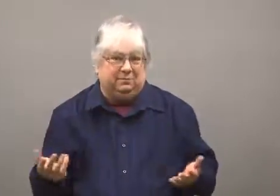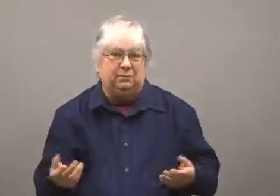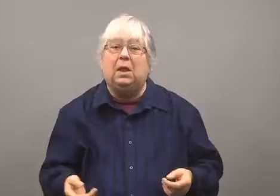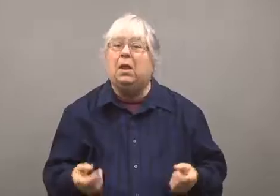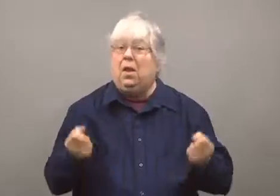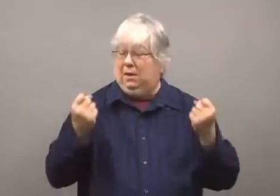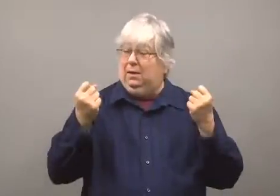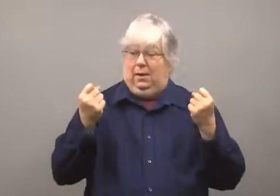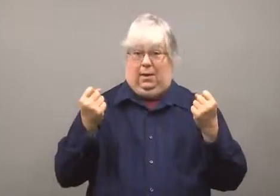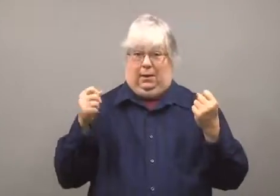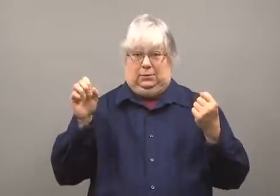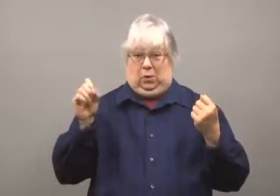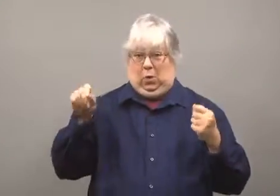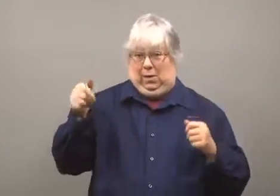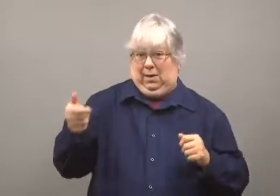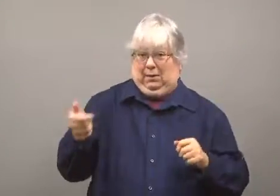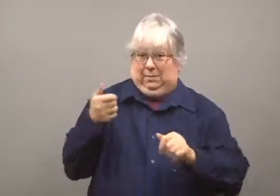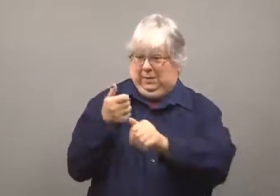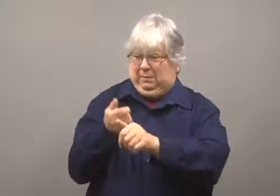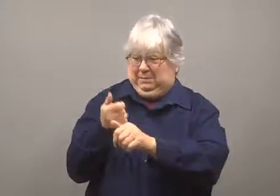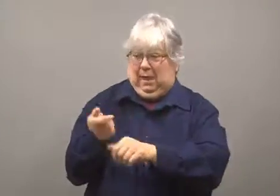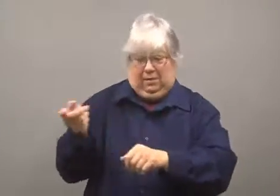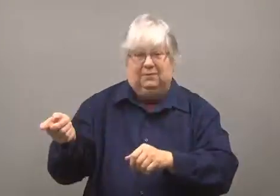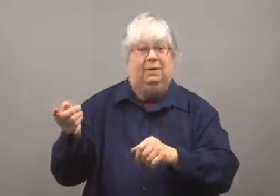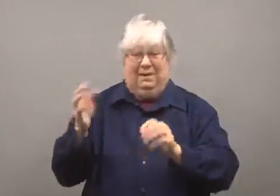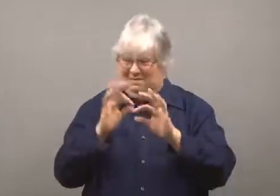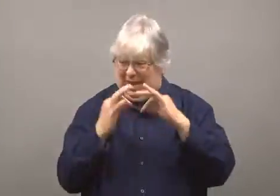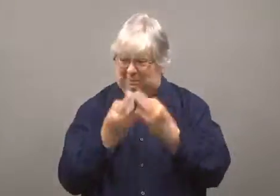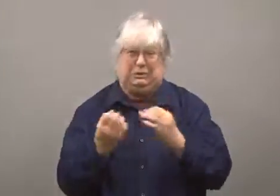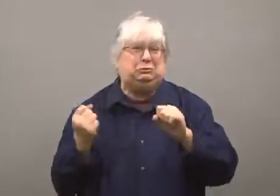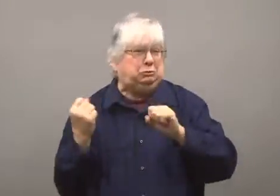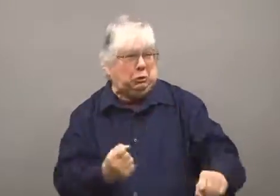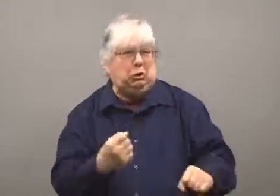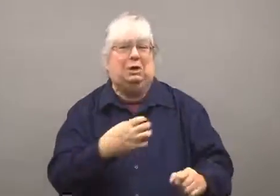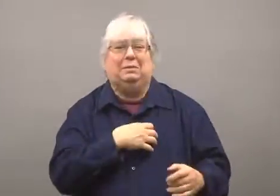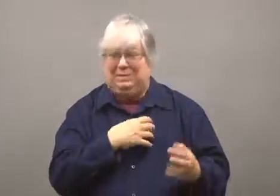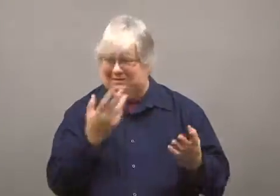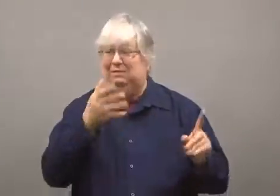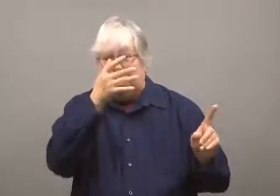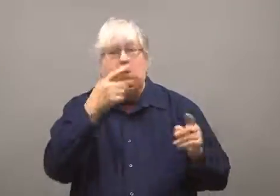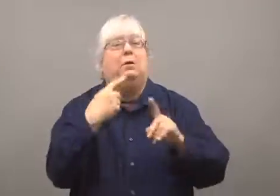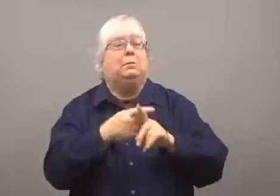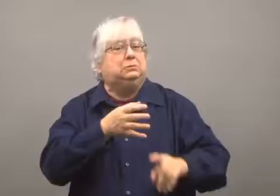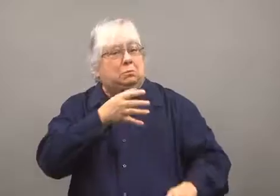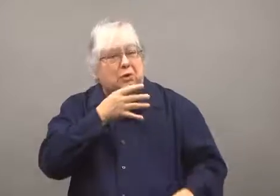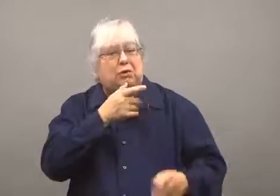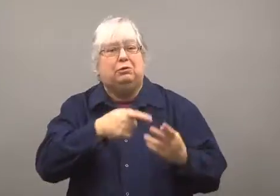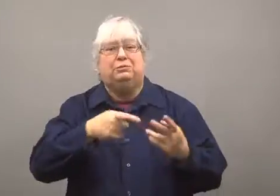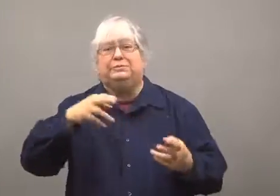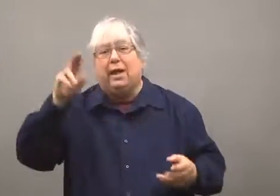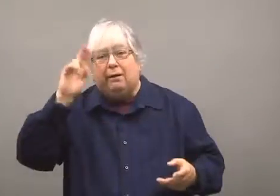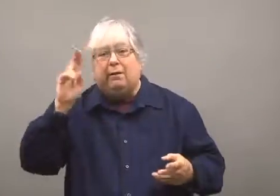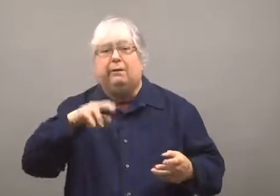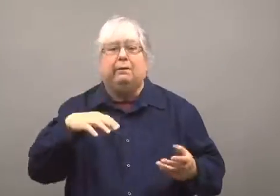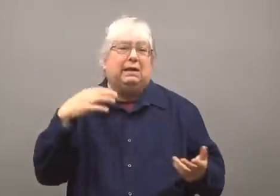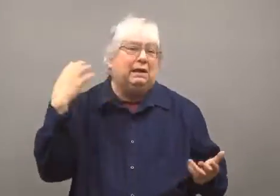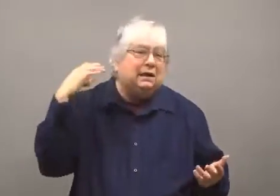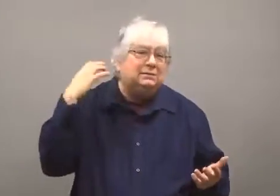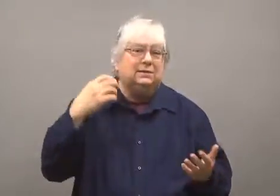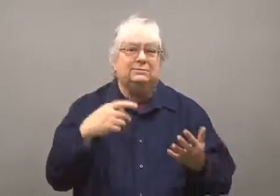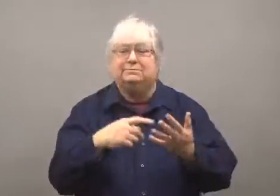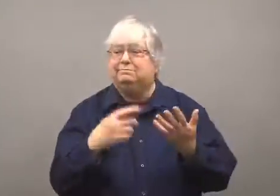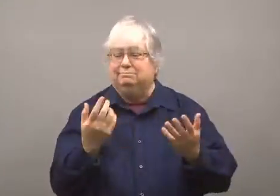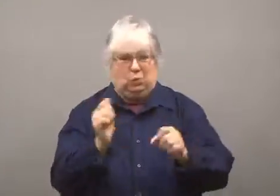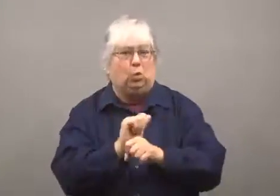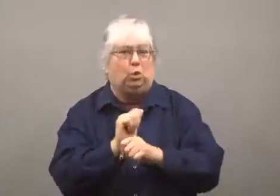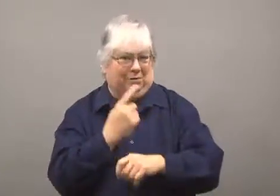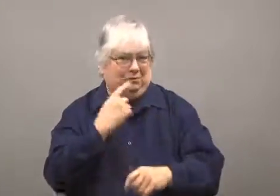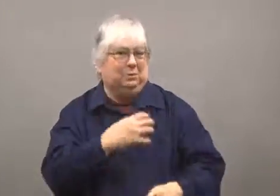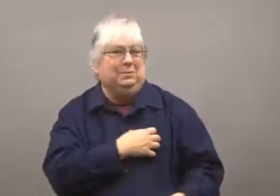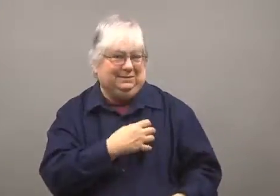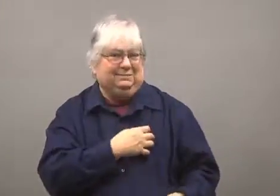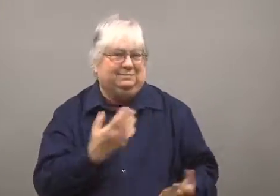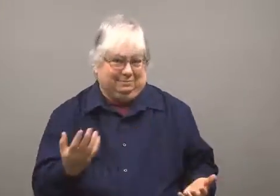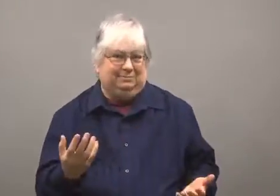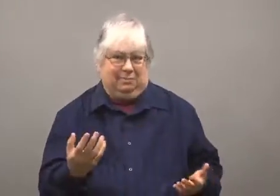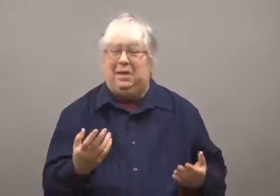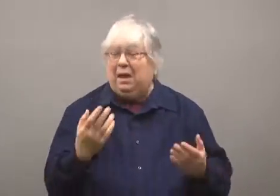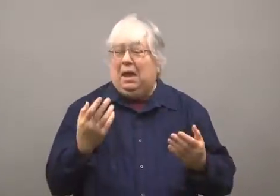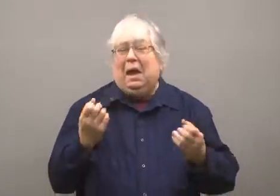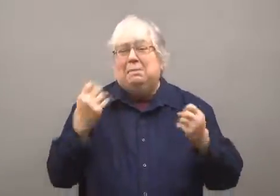Besides his father, his mother, uncle, and cousins also were police officers or employees.